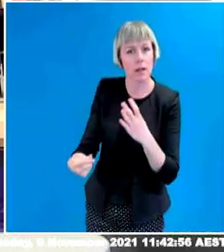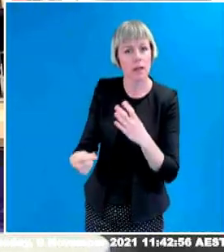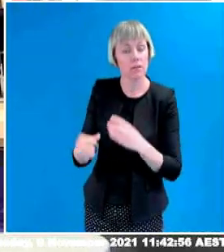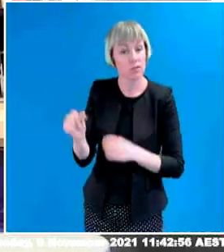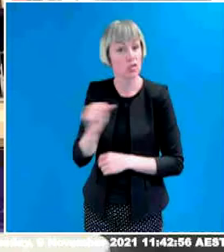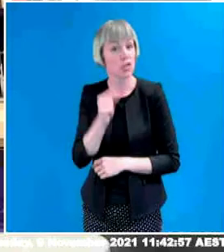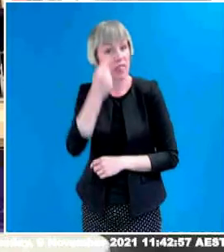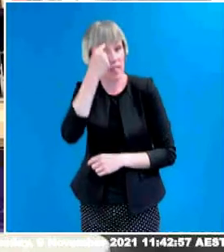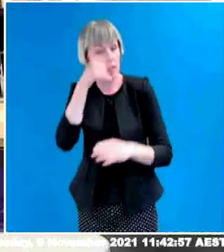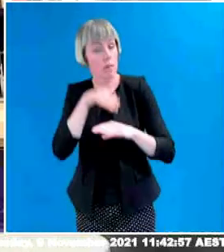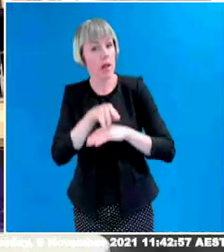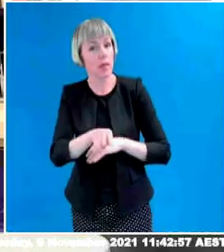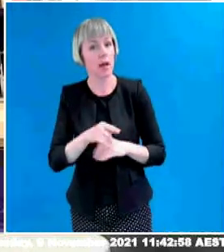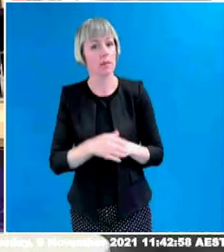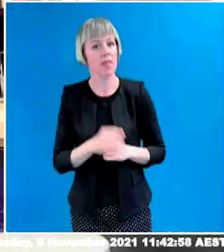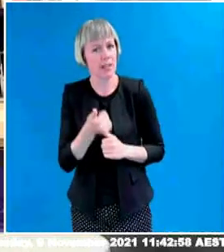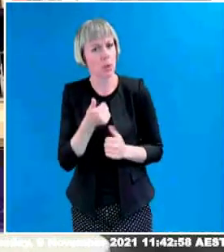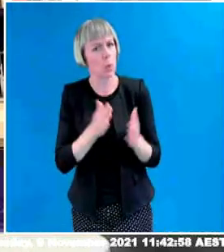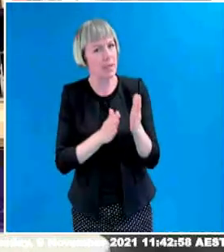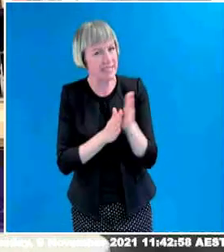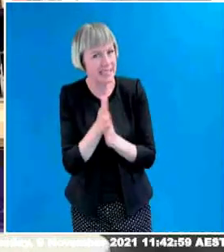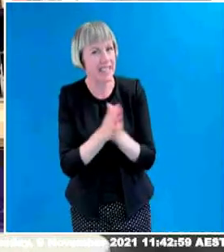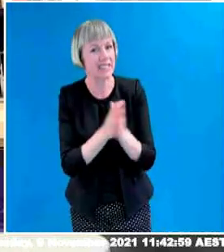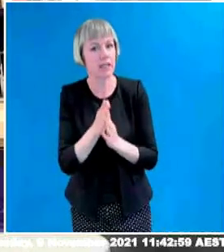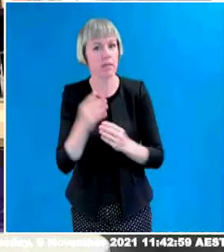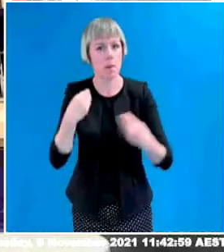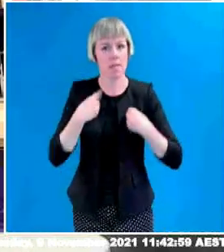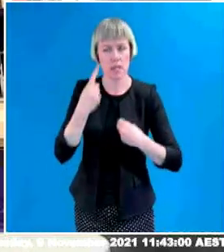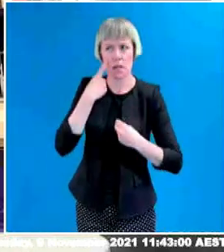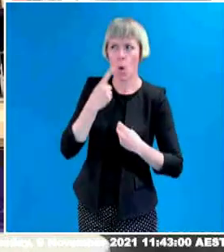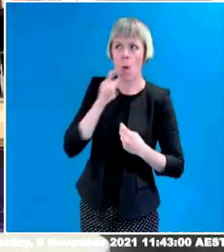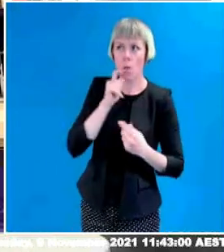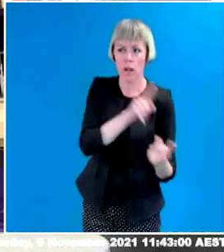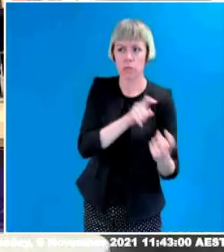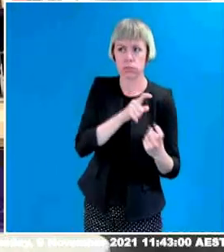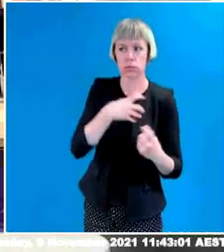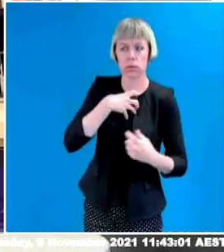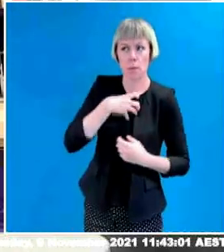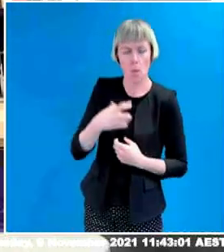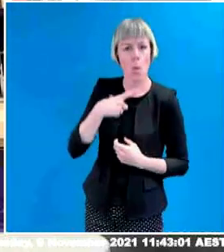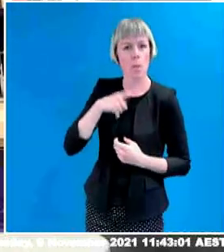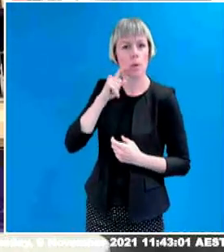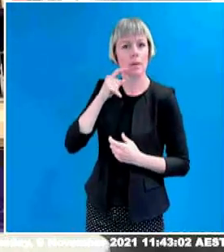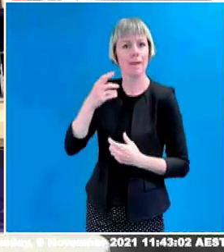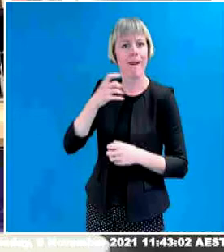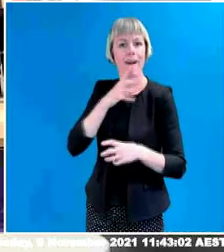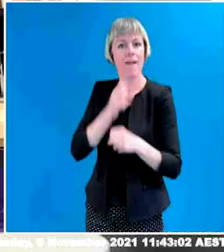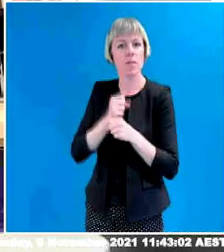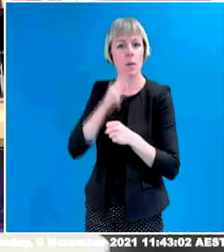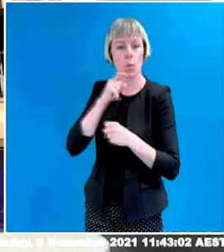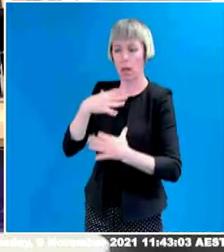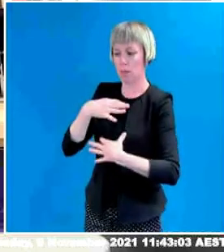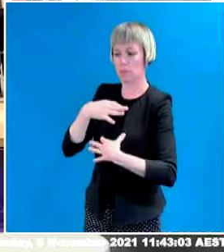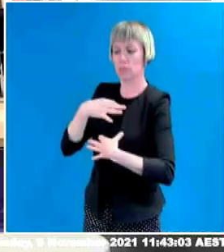That would be very much an incentive that would work in the workplace. COMMISSIONER McEWIN: Thank you.